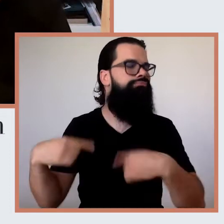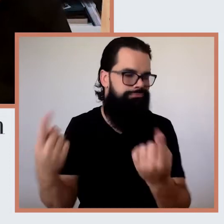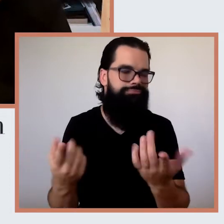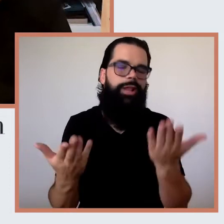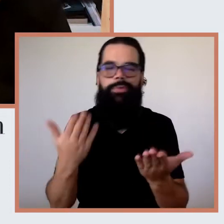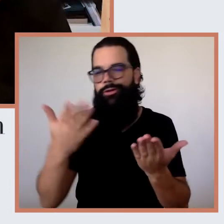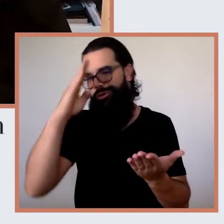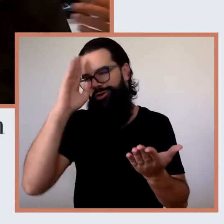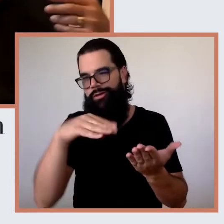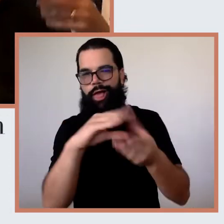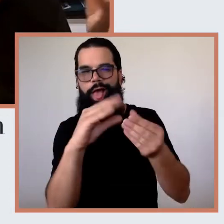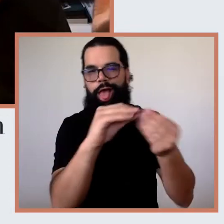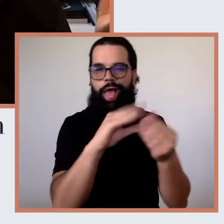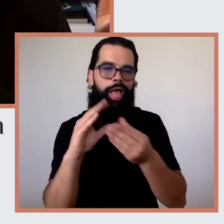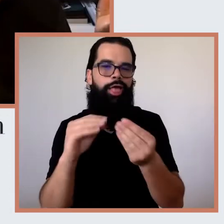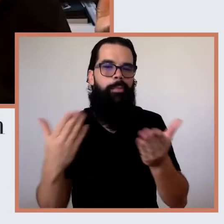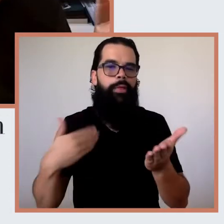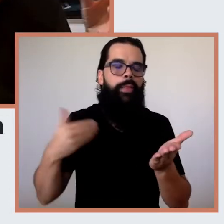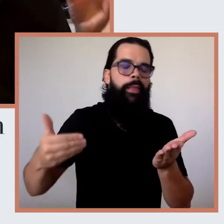I'm sure you've heard about Marcelo way before this with me.